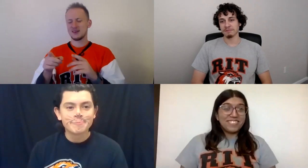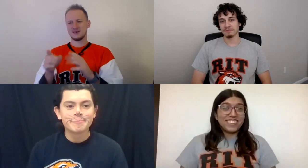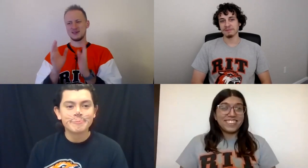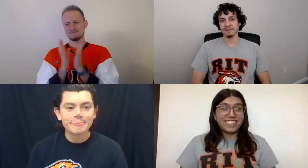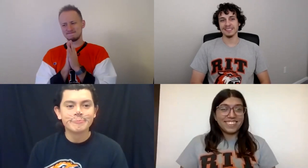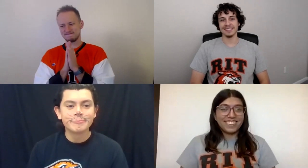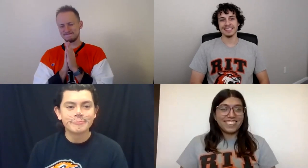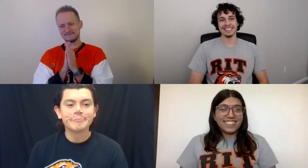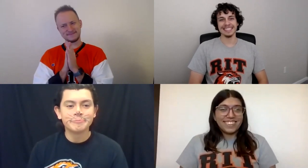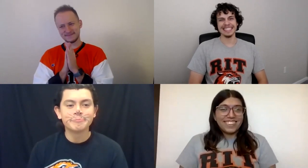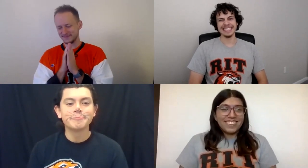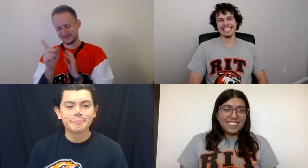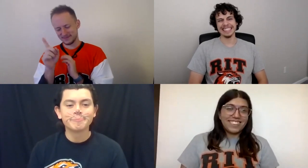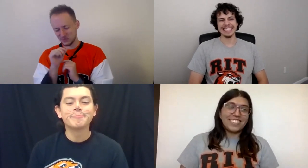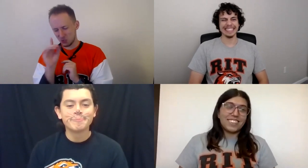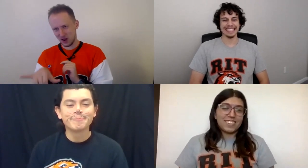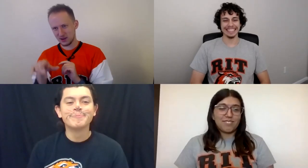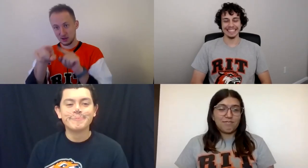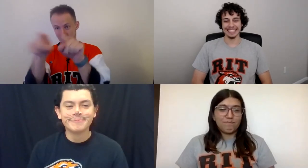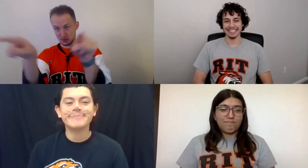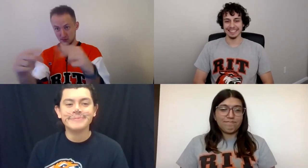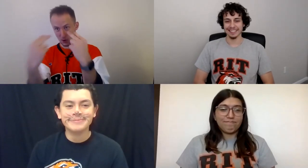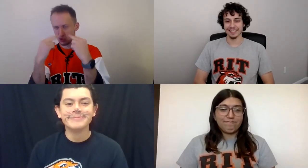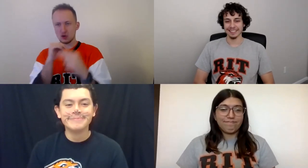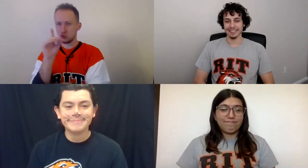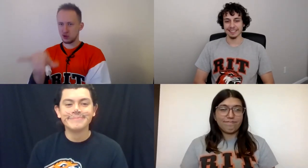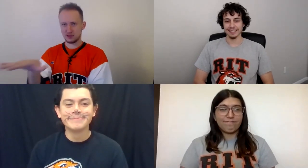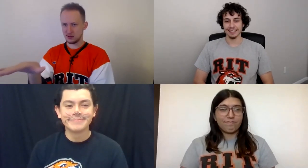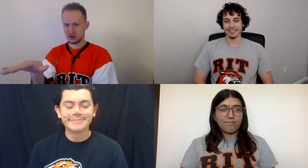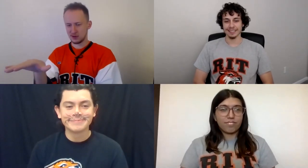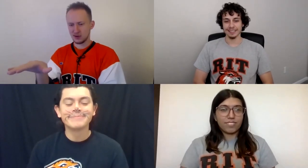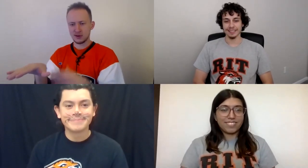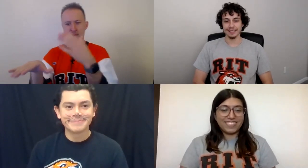Matt: Uhhh, no, I am thinking you should not do that – all of you kids watching, don't do that.